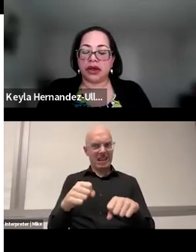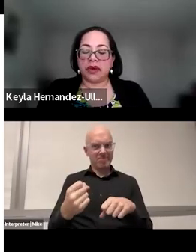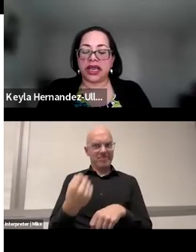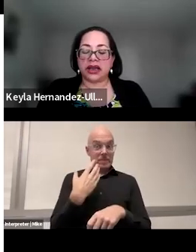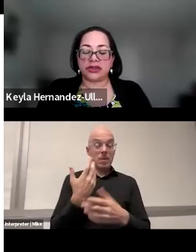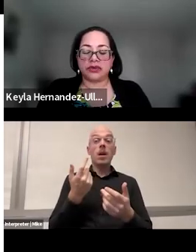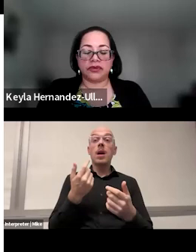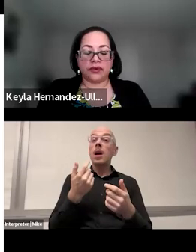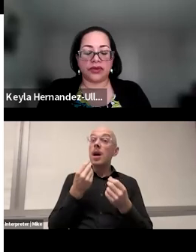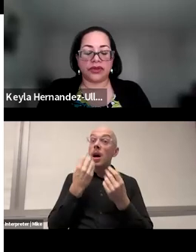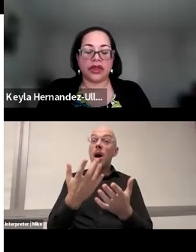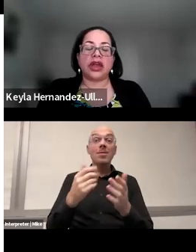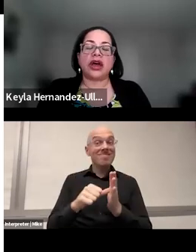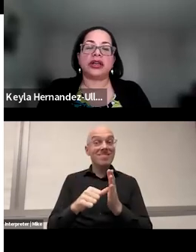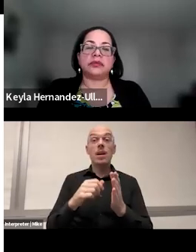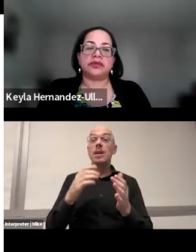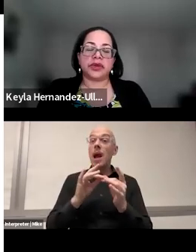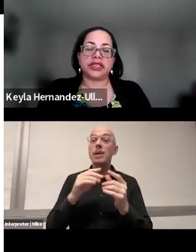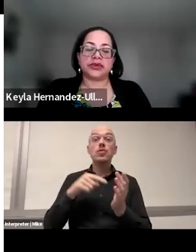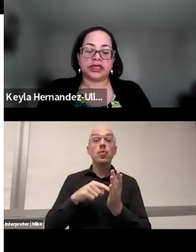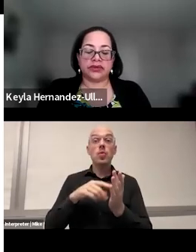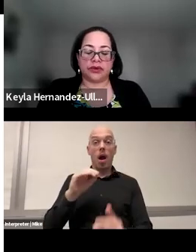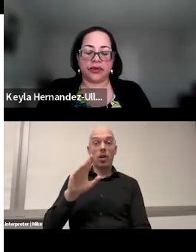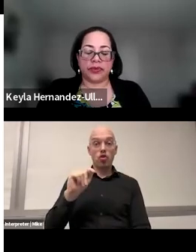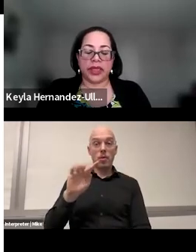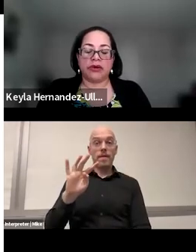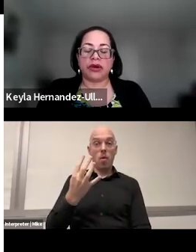Keyla Hernandez-Ulloa: Please do so as comments are due. By October 4, th